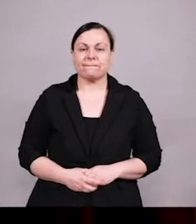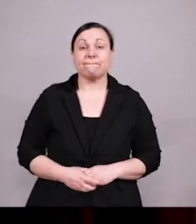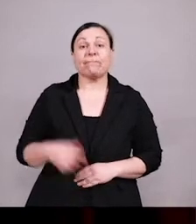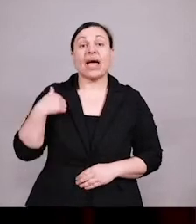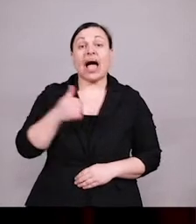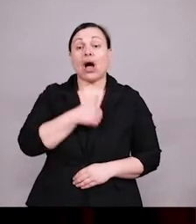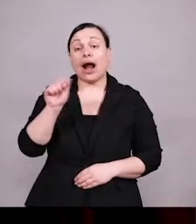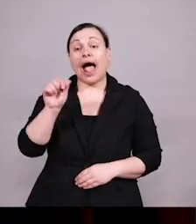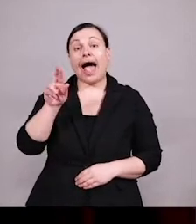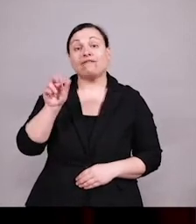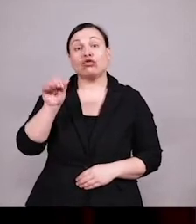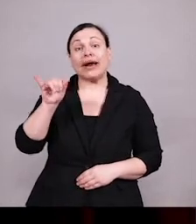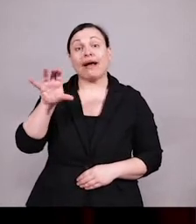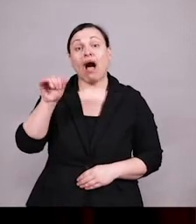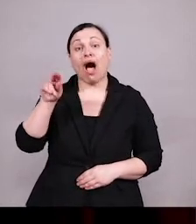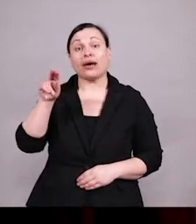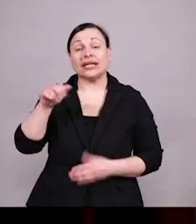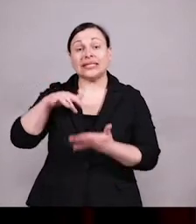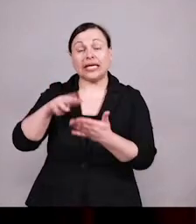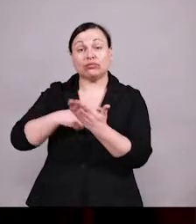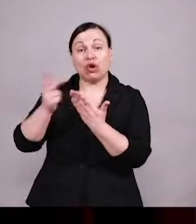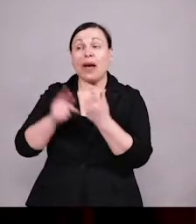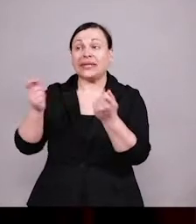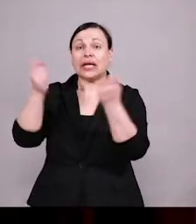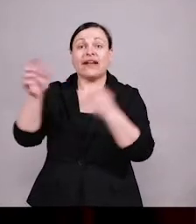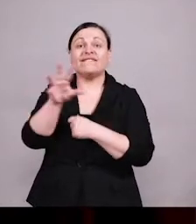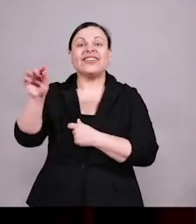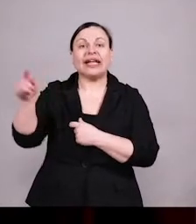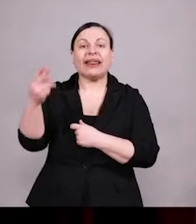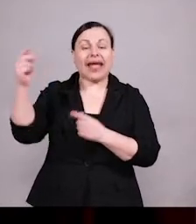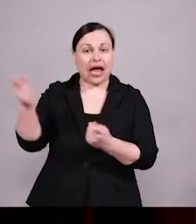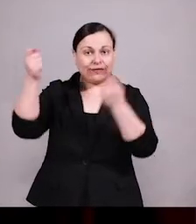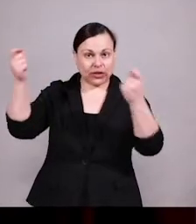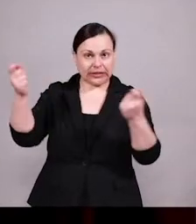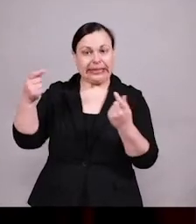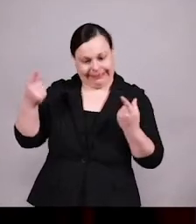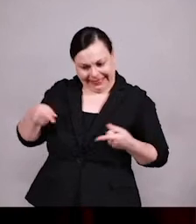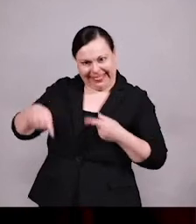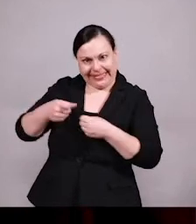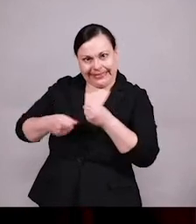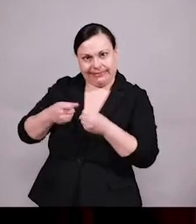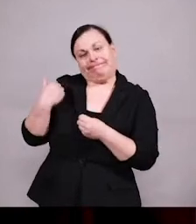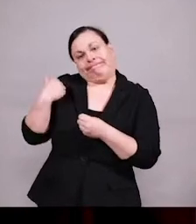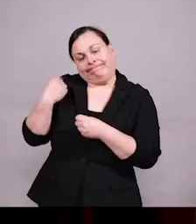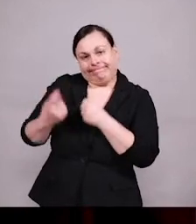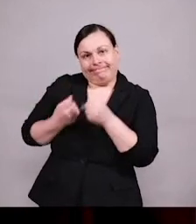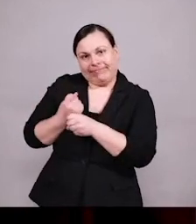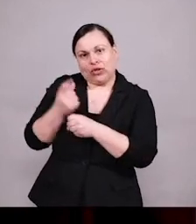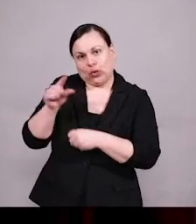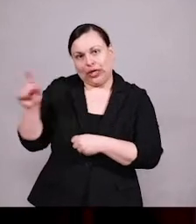Our africana studies program celebrated its 50th anniversary in 2020 and I am delighted